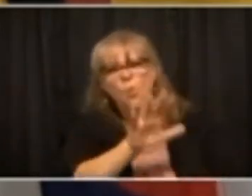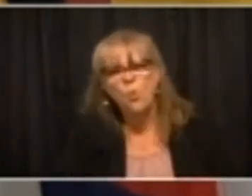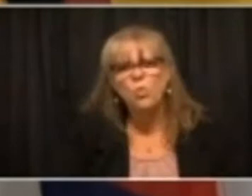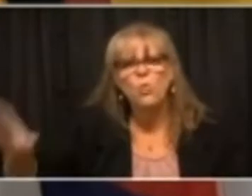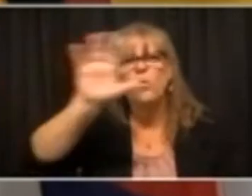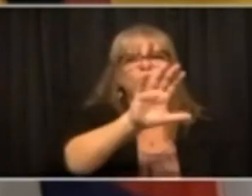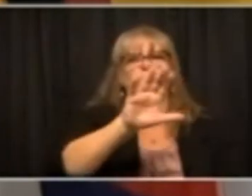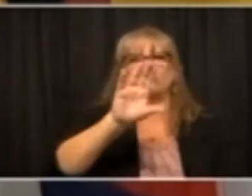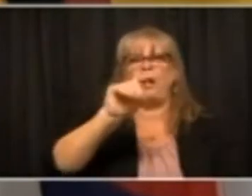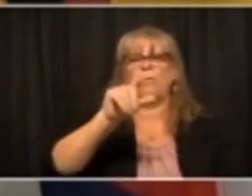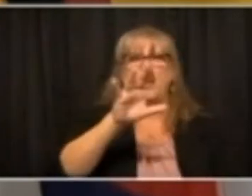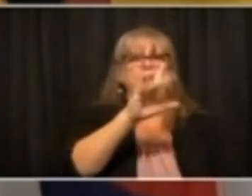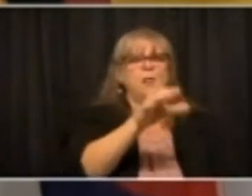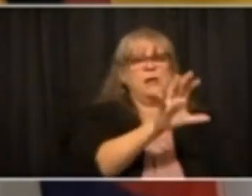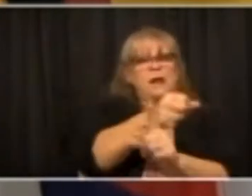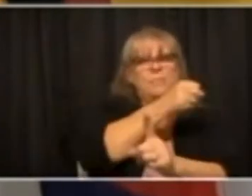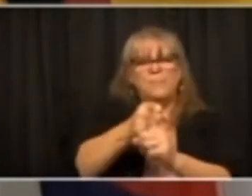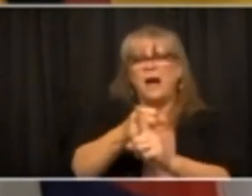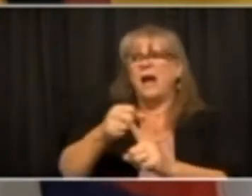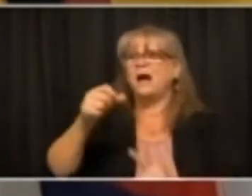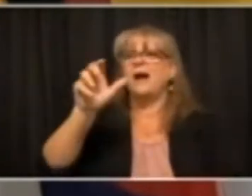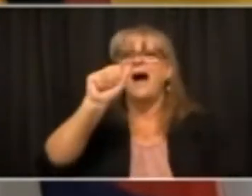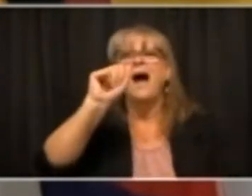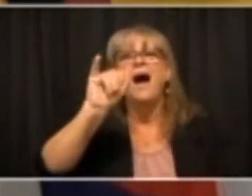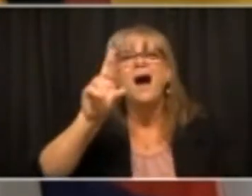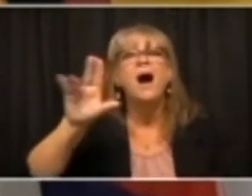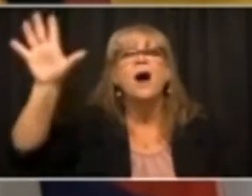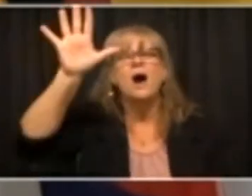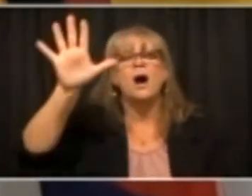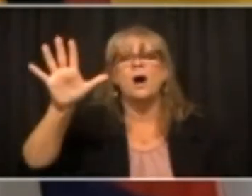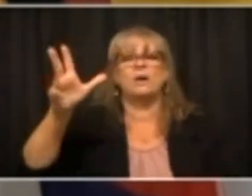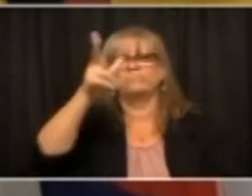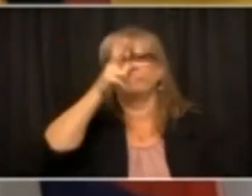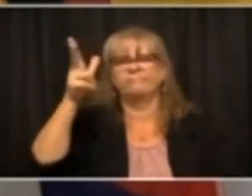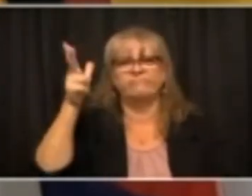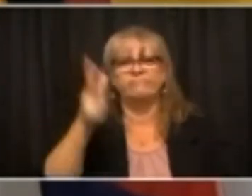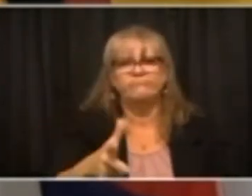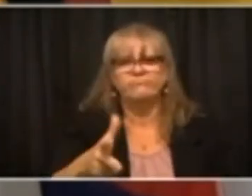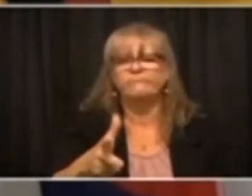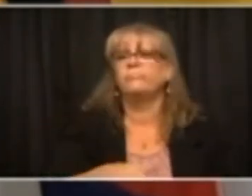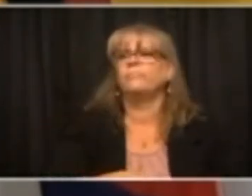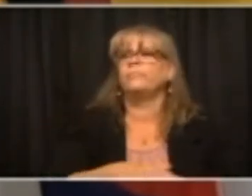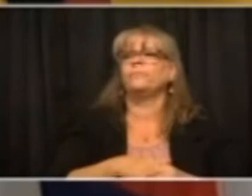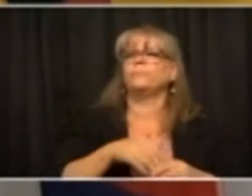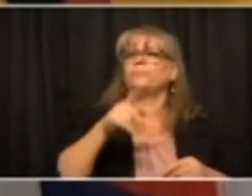form of heavy particulate pollution as well these fires are